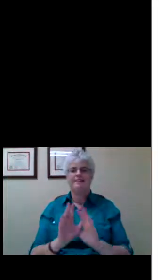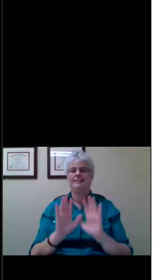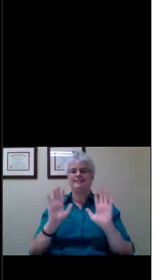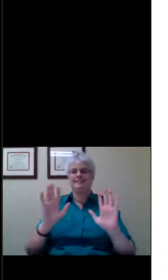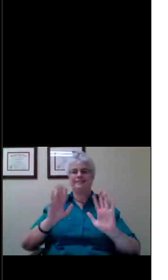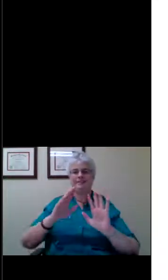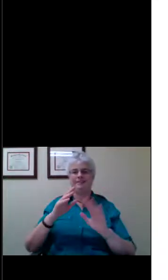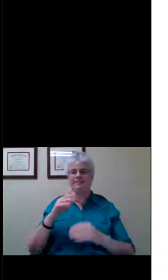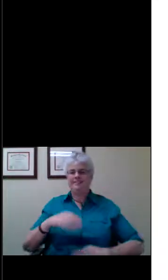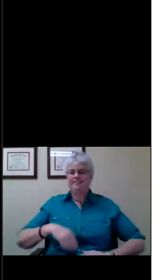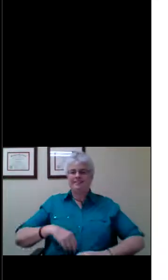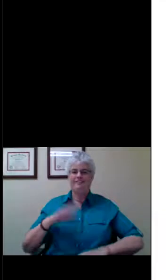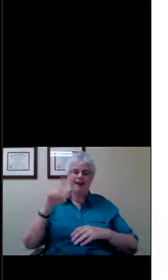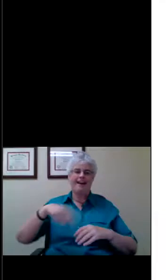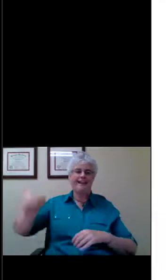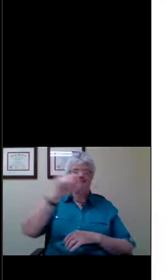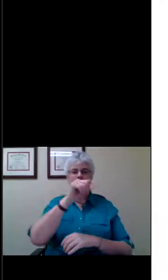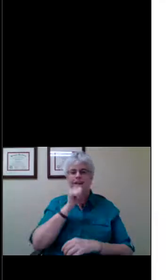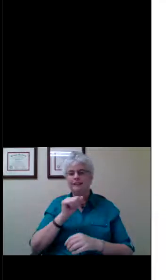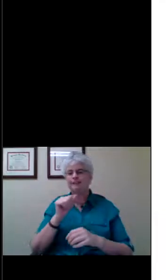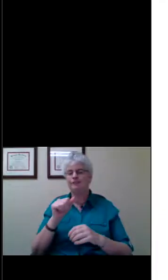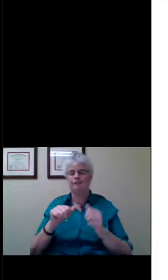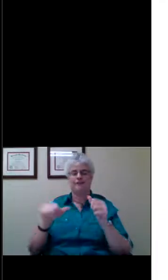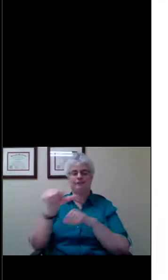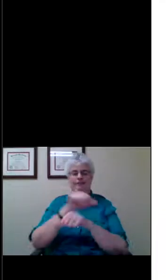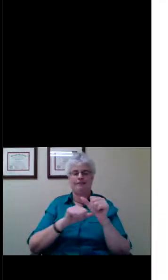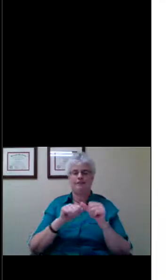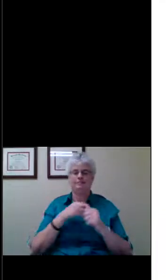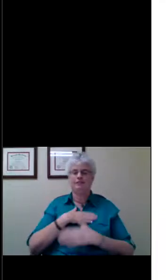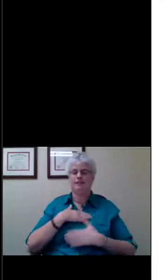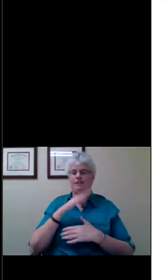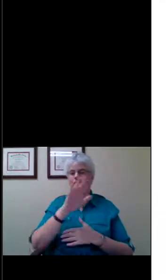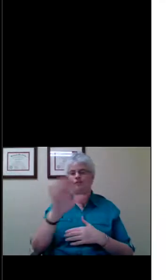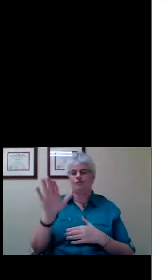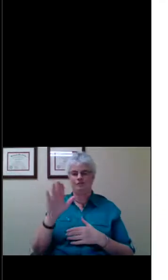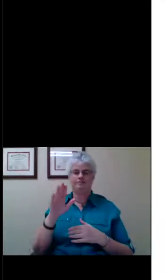helping me. Holly: Great, great, thank you for your patience and thank you for working